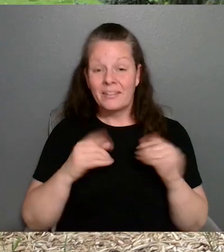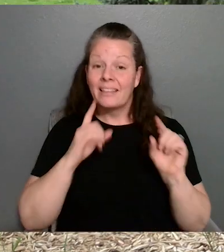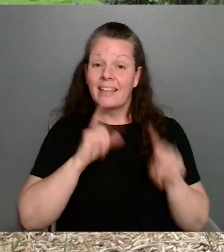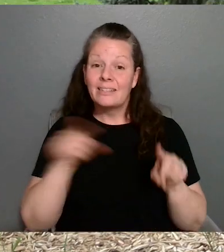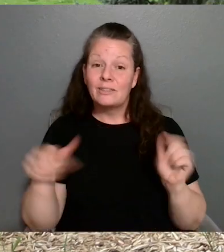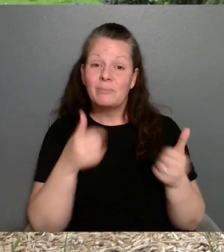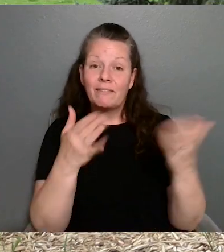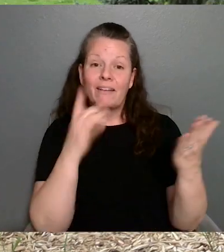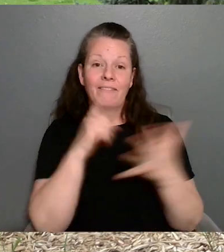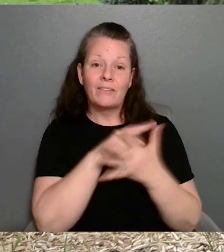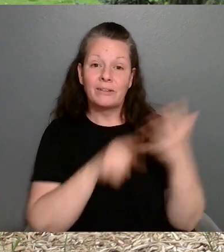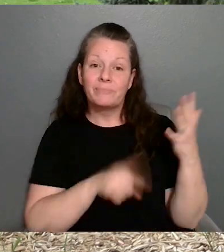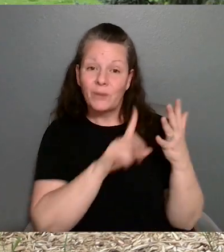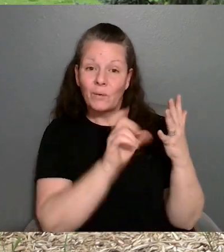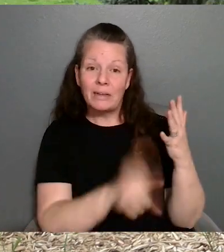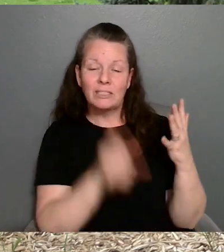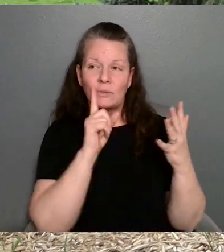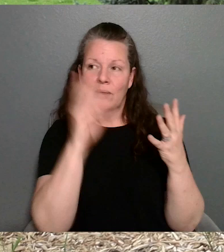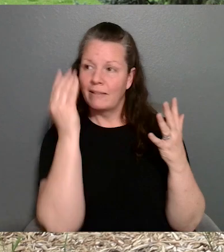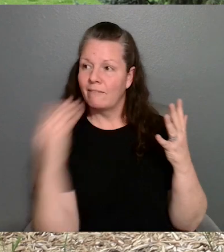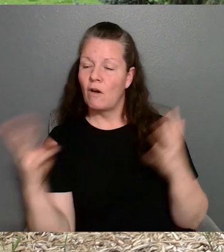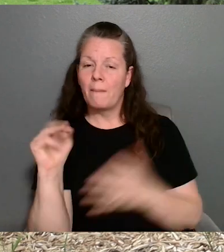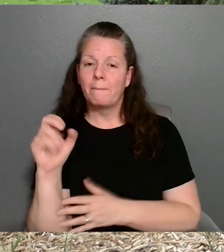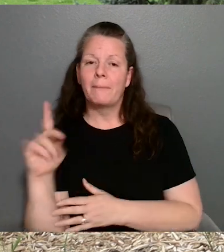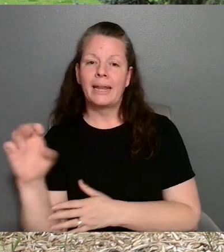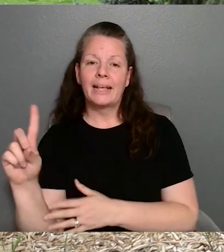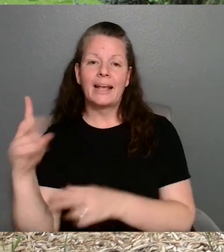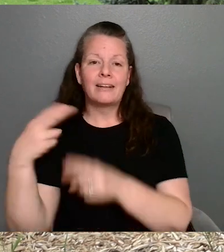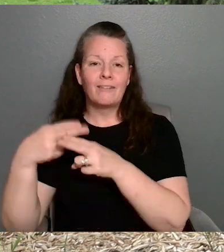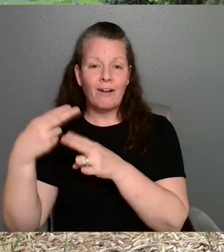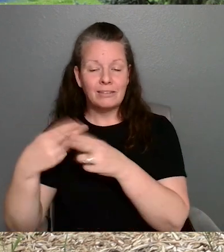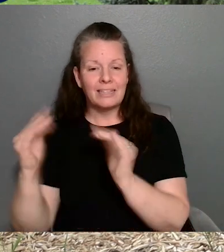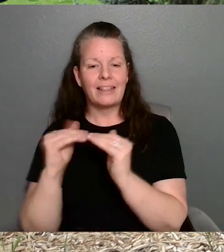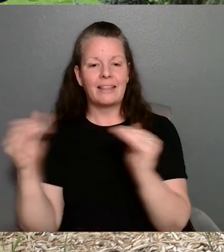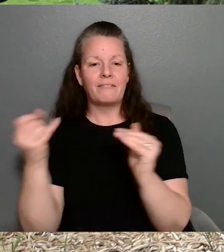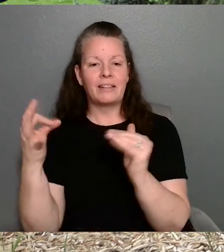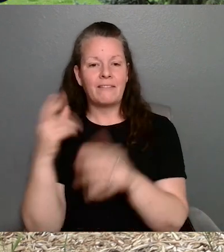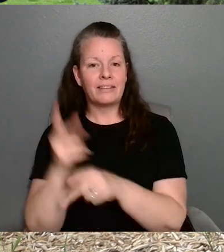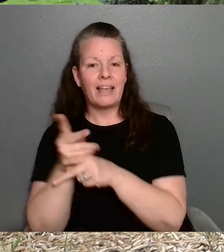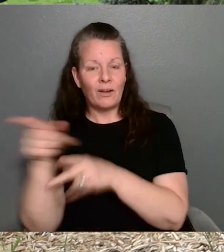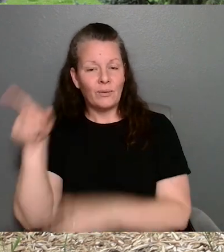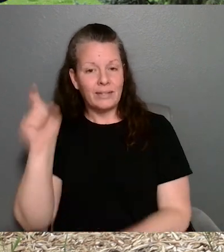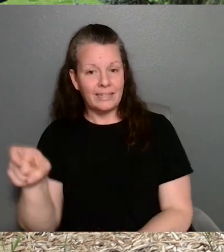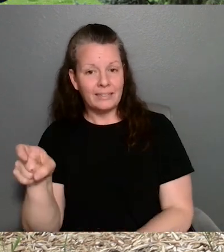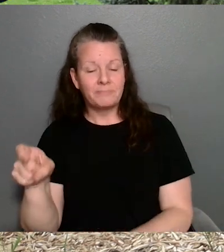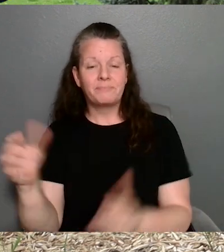The answers you provide to these questions will inform what Medicaid calls the Level of Care that you need,